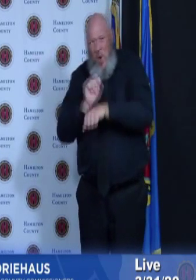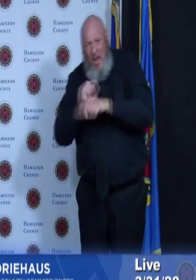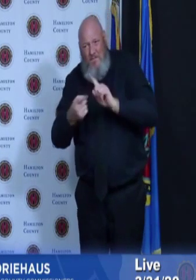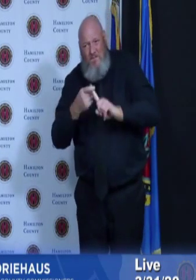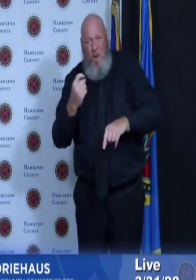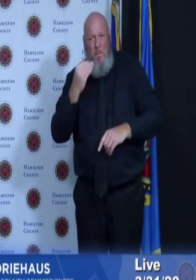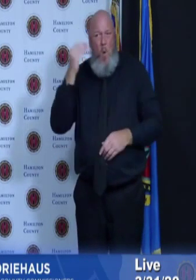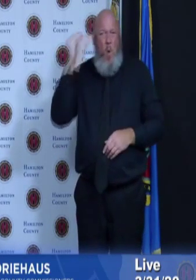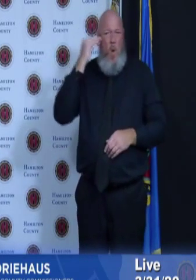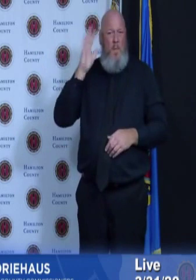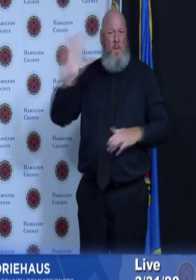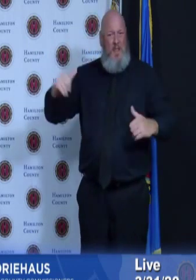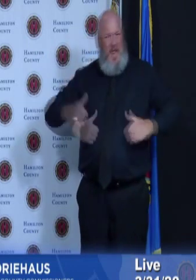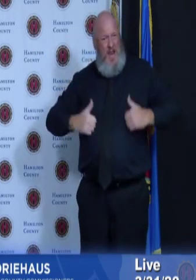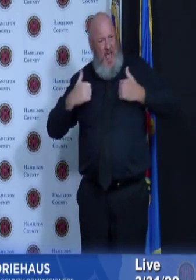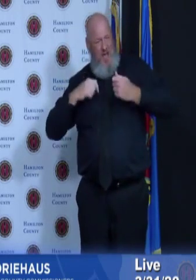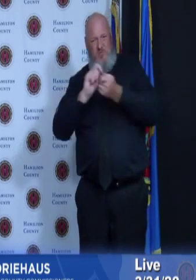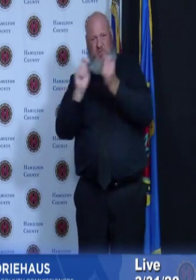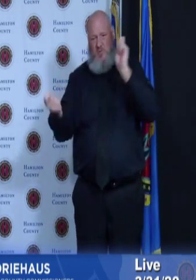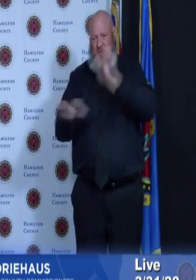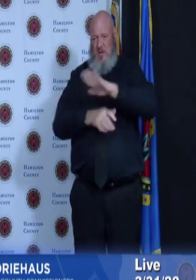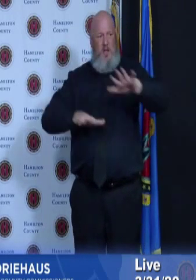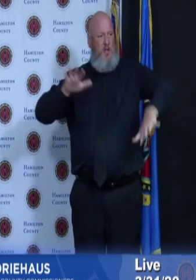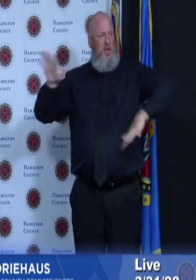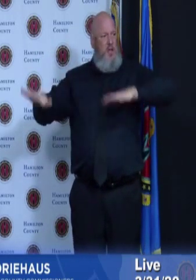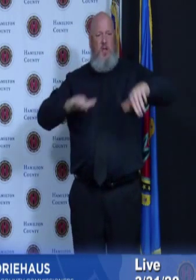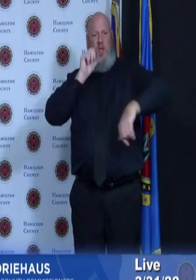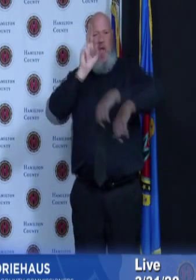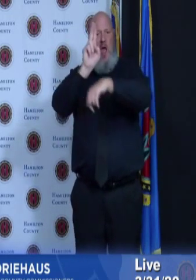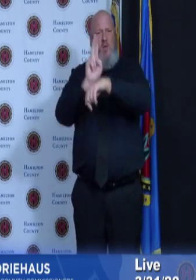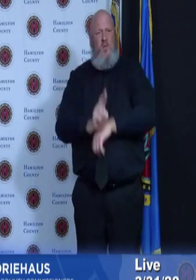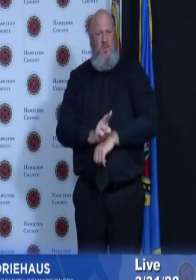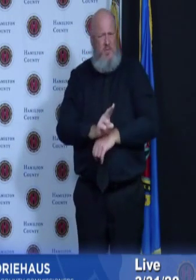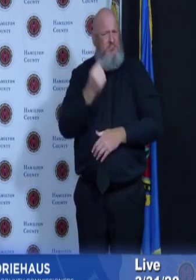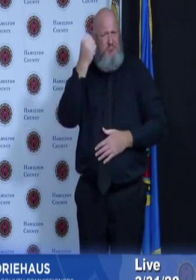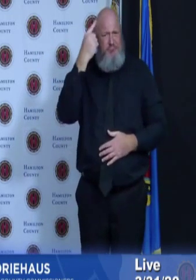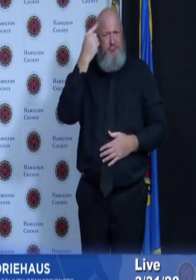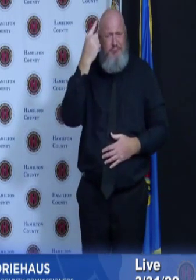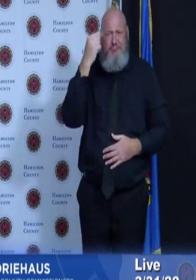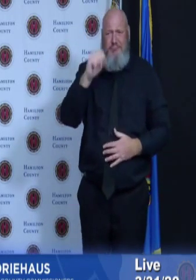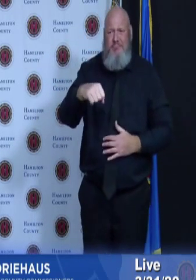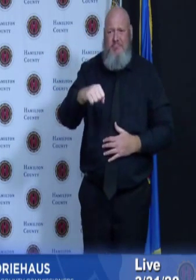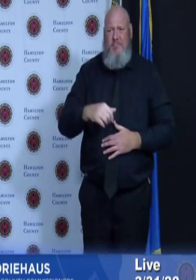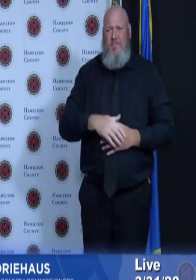want to say that we are going to be as responsible and responsive to them as